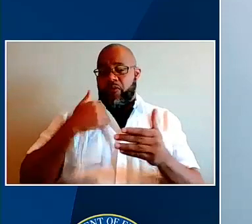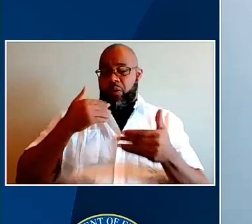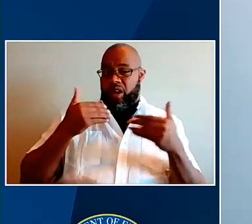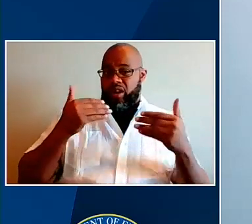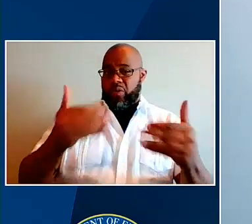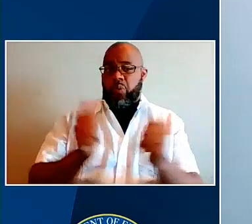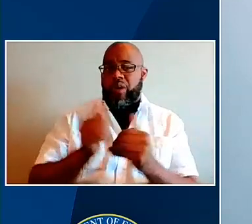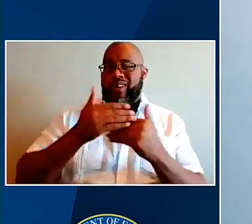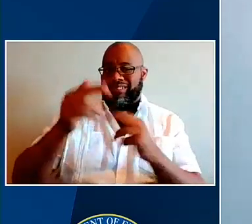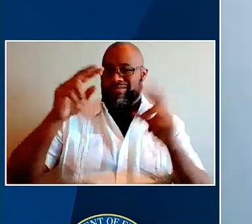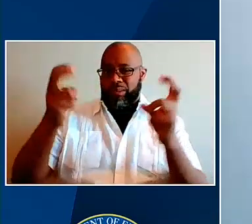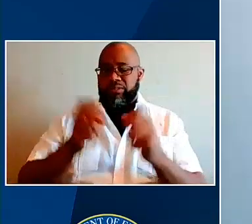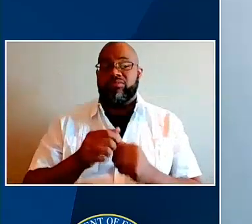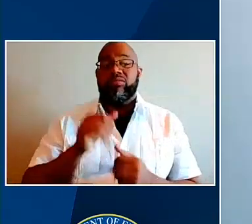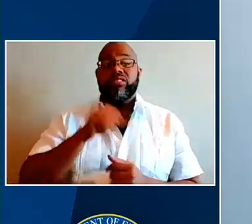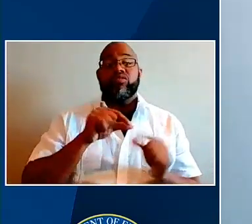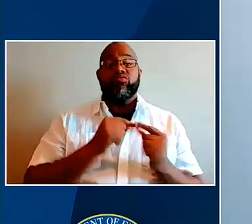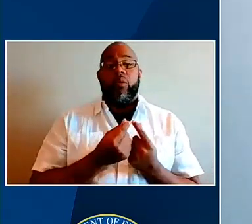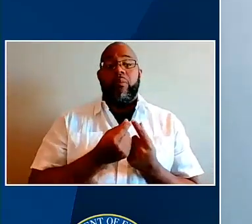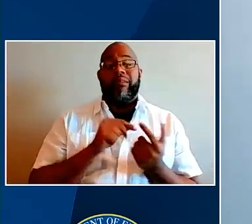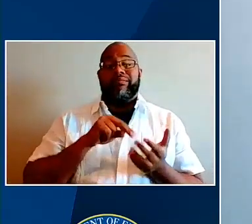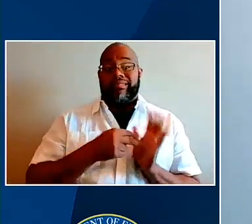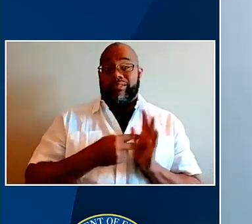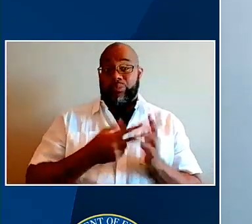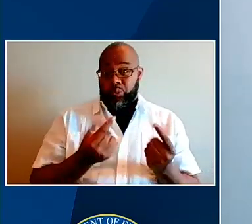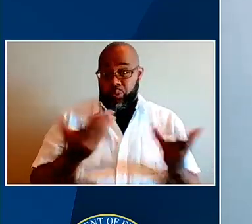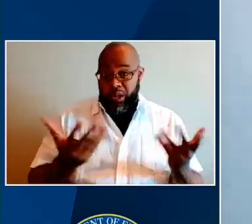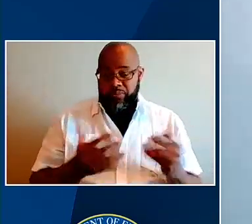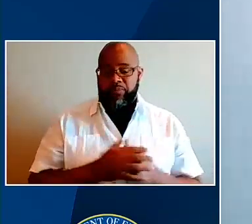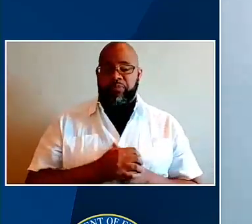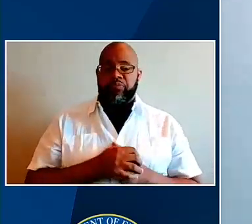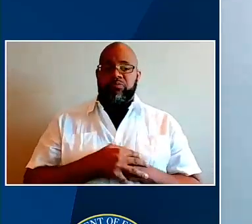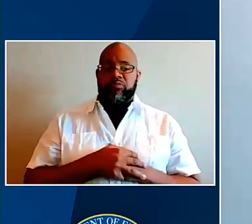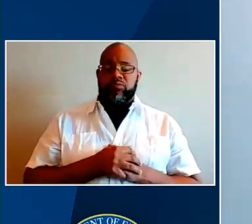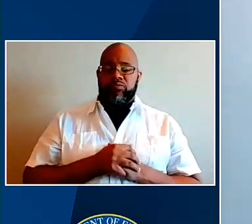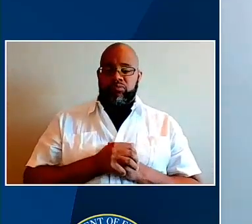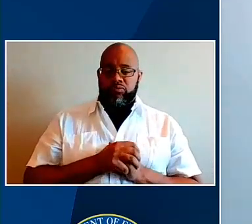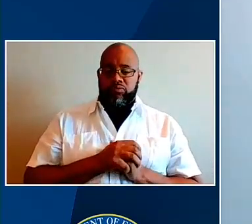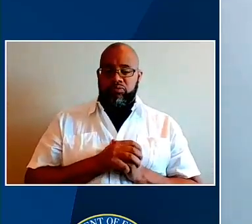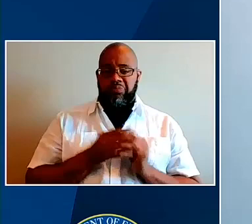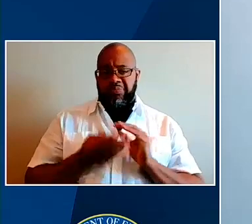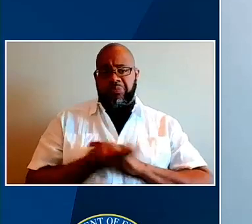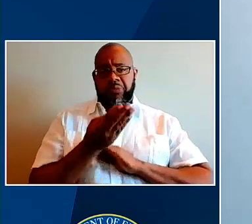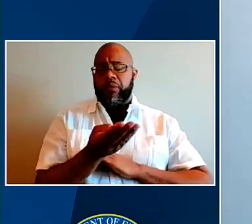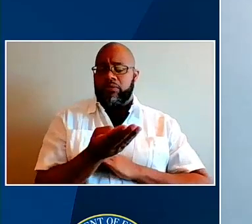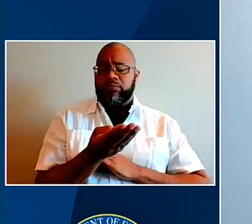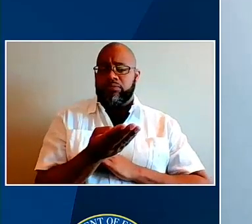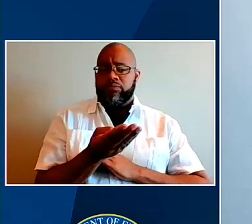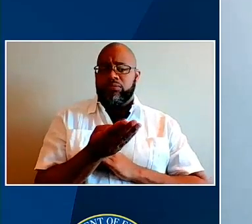subject. And this group intends to submit all alternative language for the